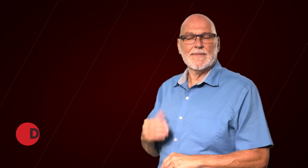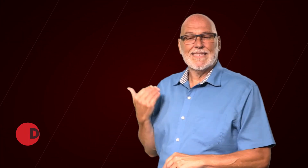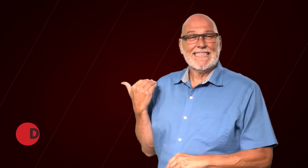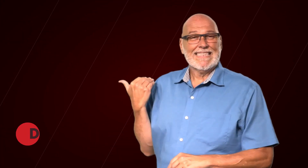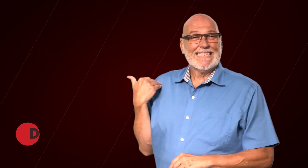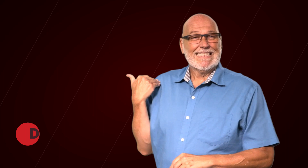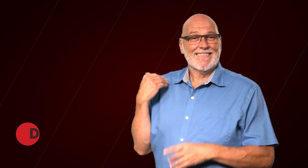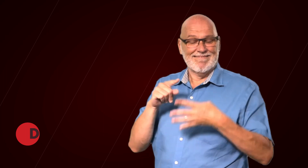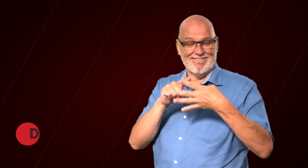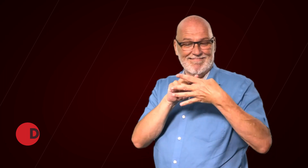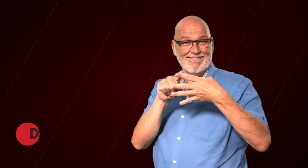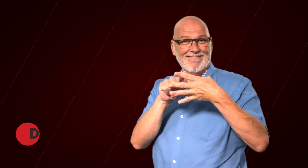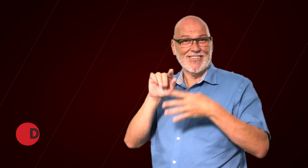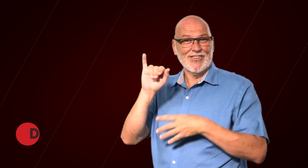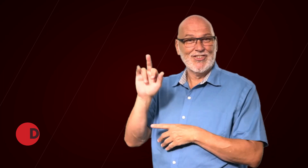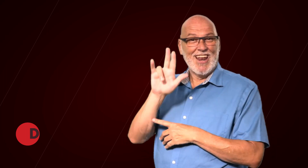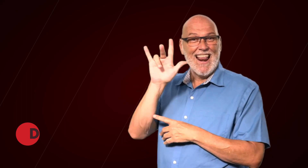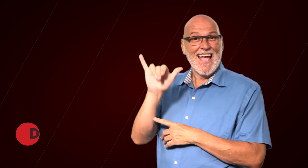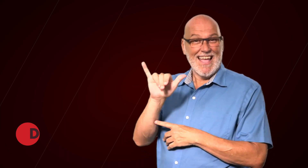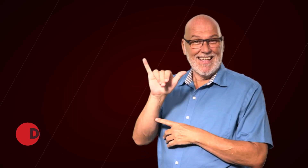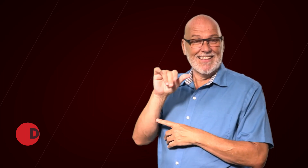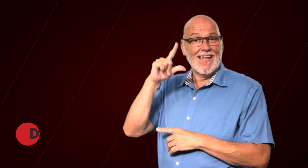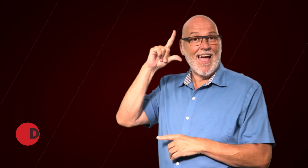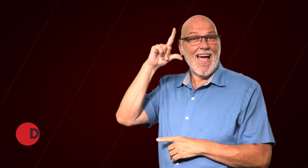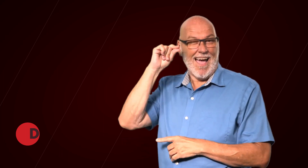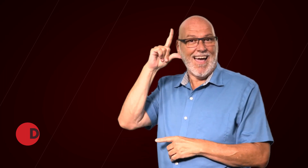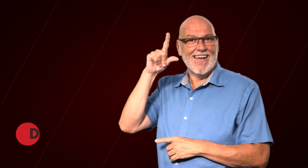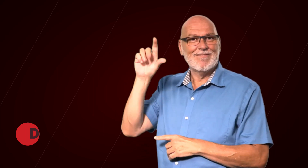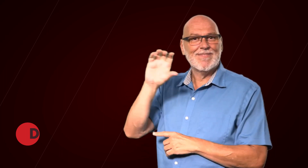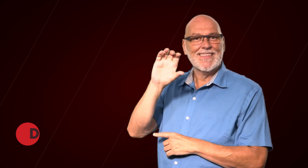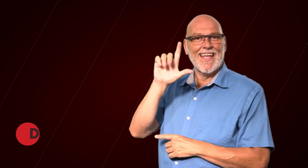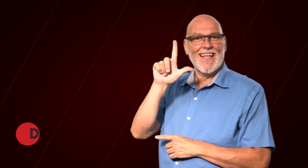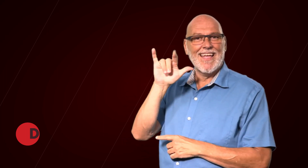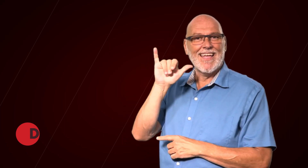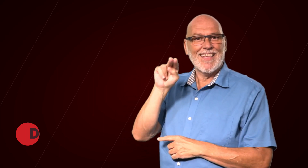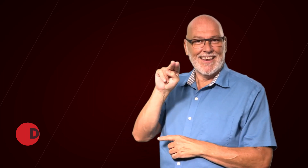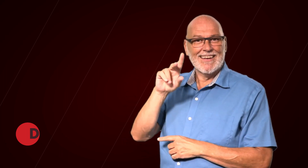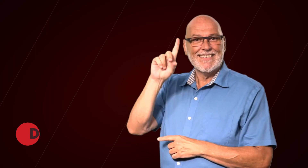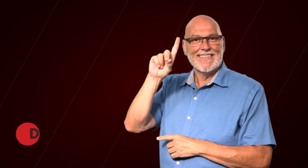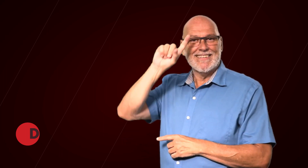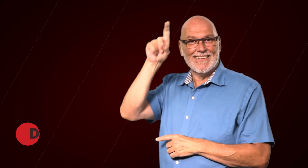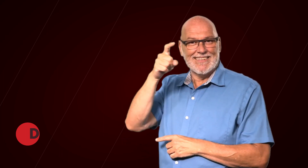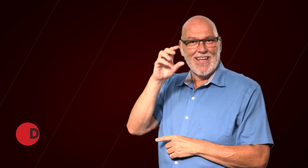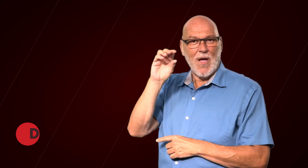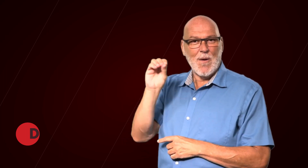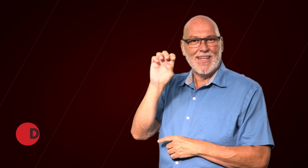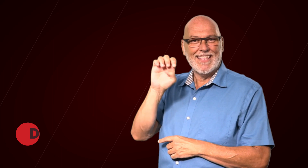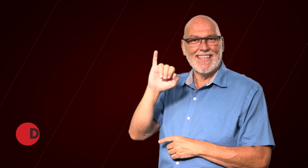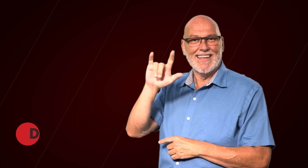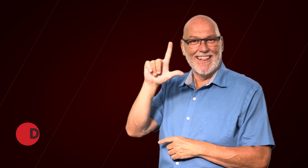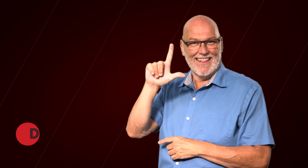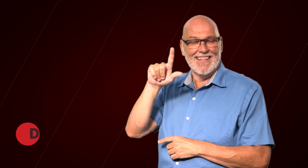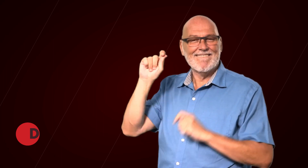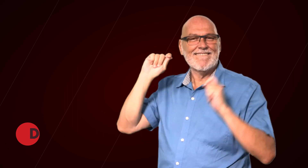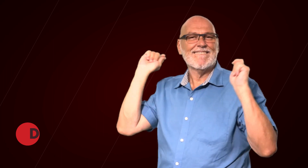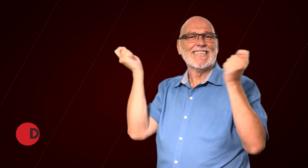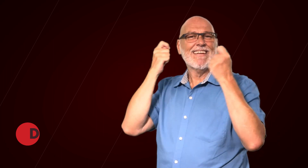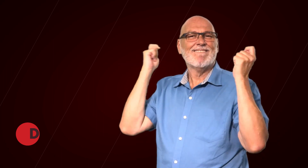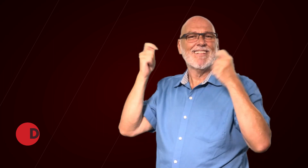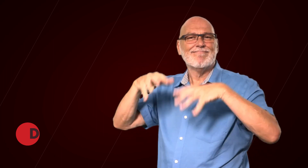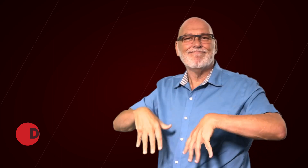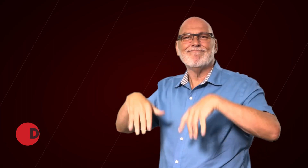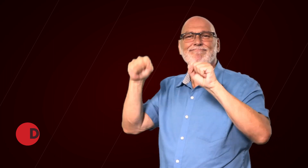[Anselmo]: At the beginning of July, Clin d'Oeil Festival was held